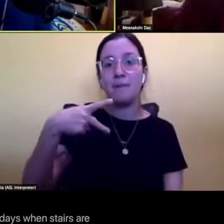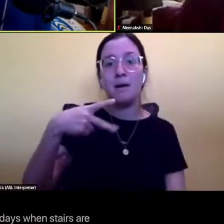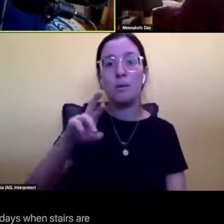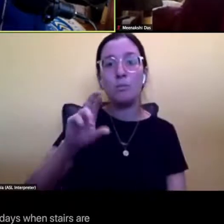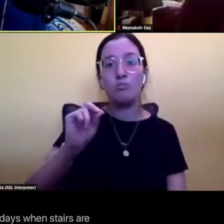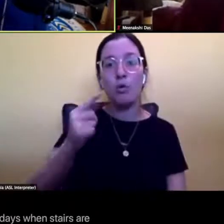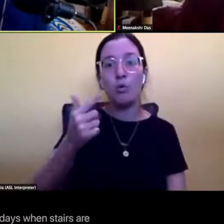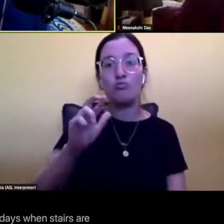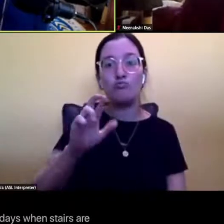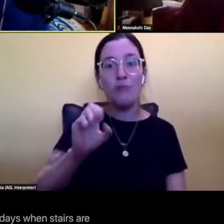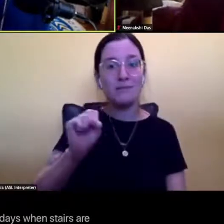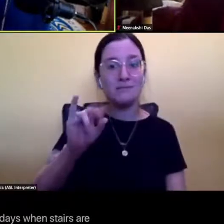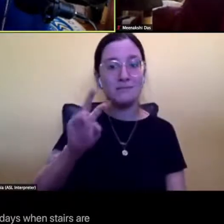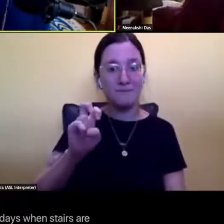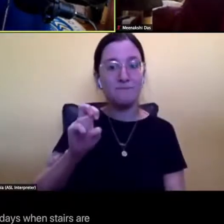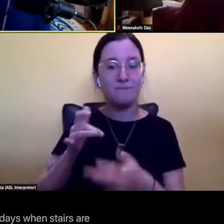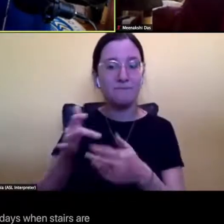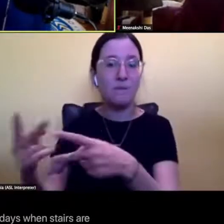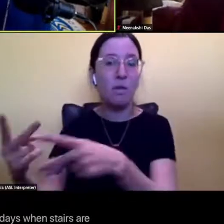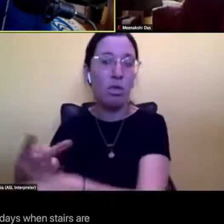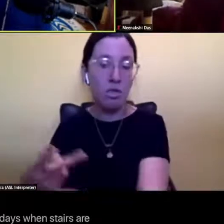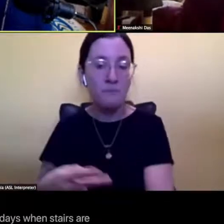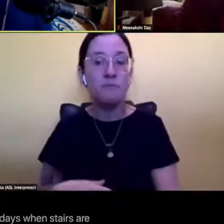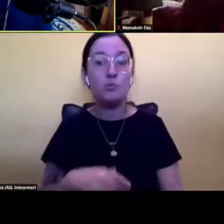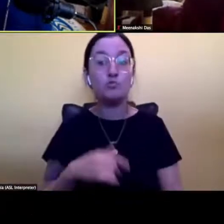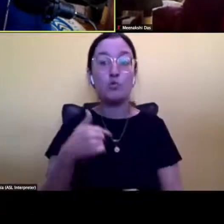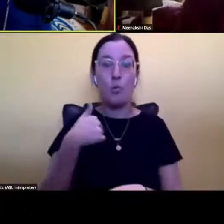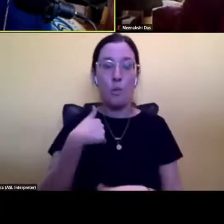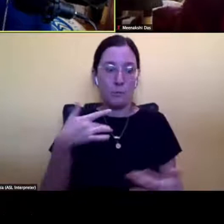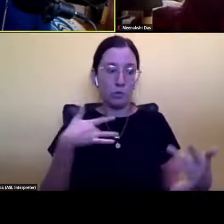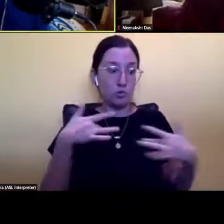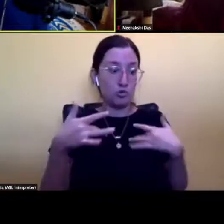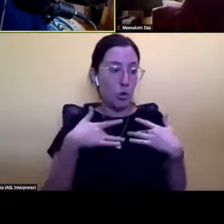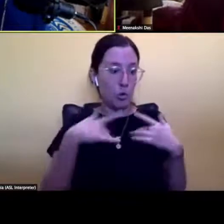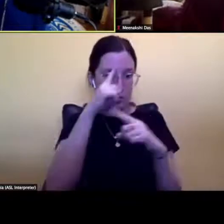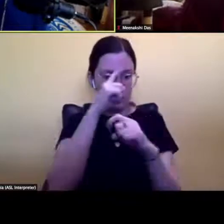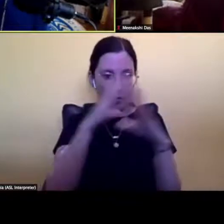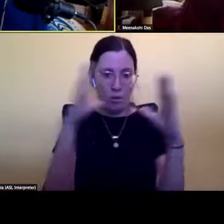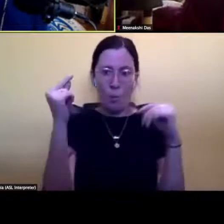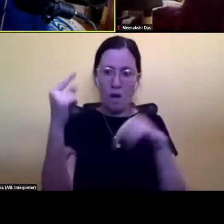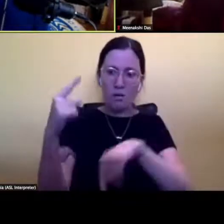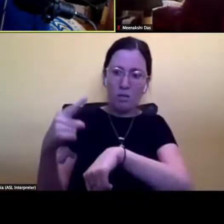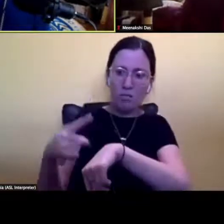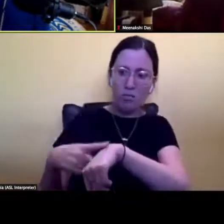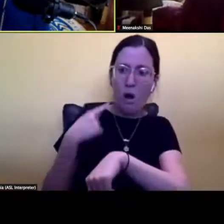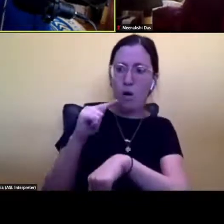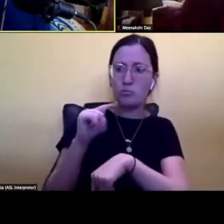the time I was also concerned about any kind of long-term needs. So they became that I would not